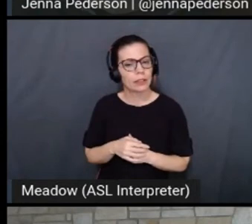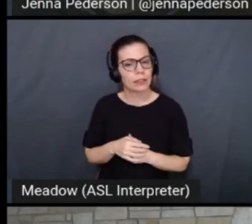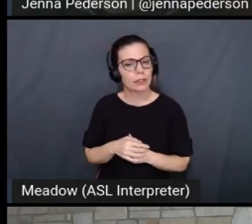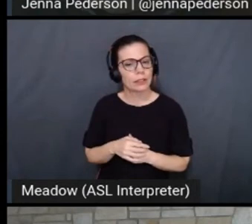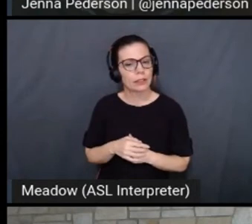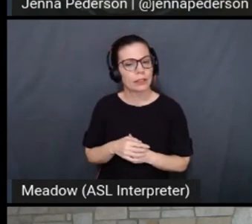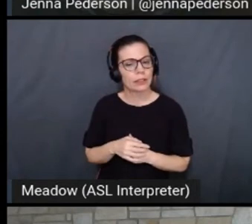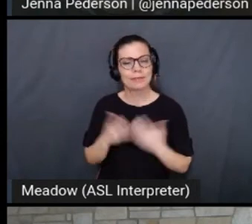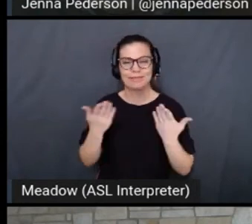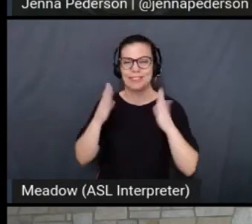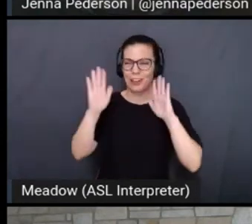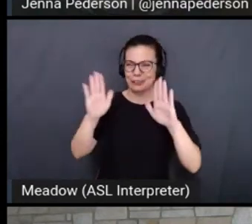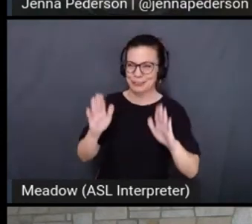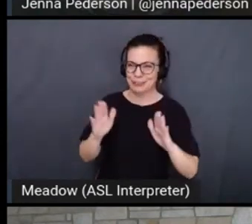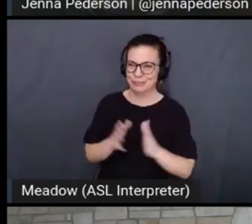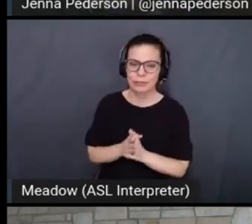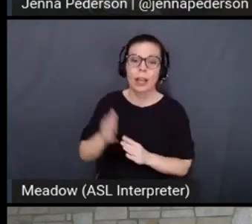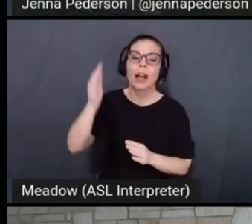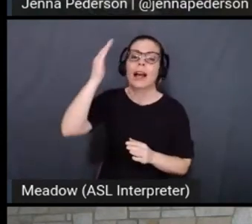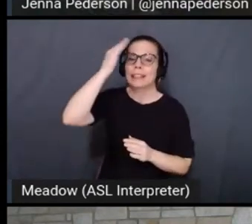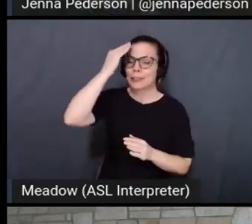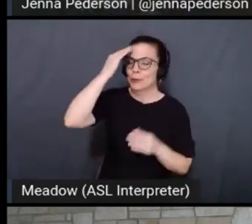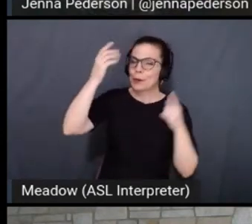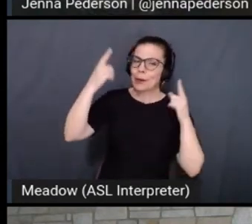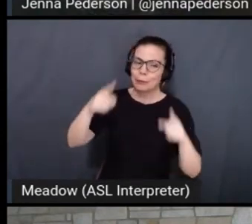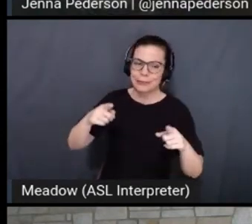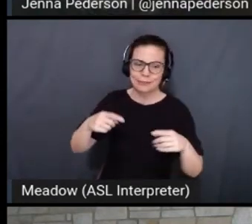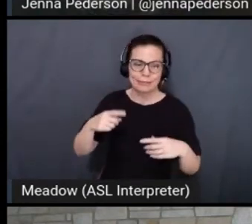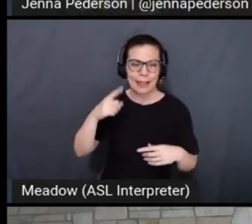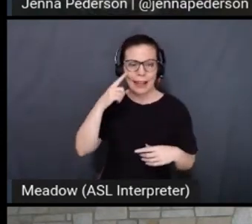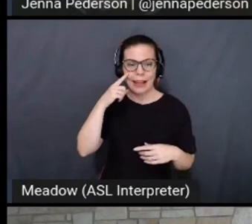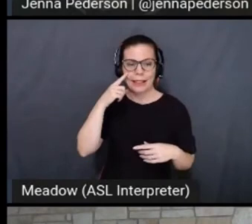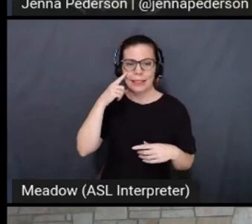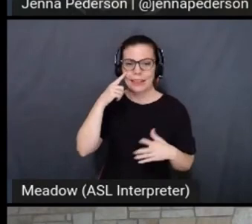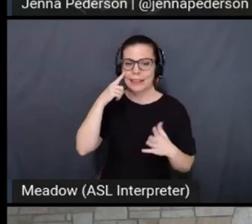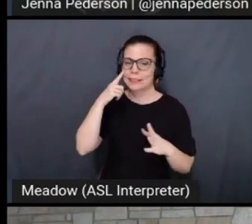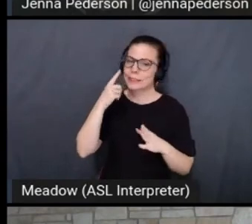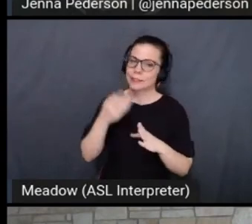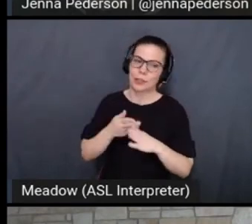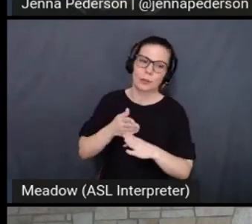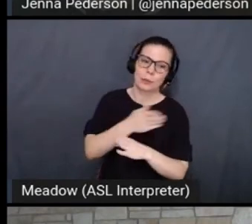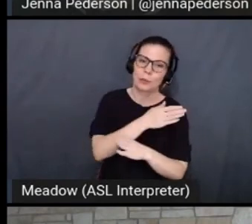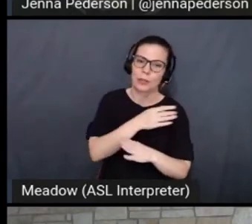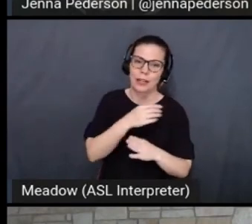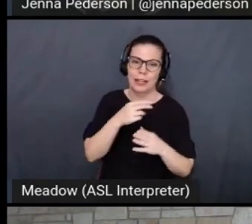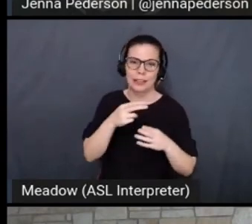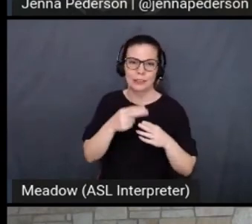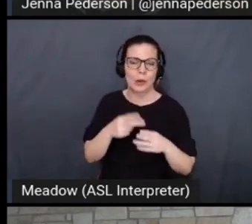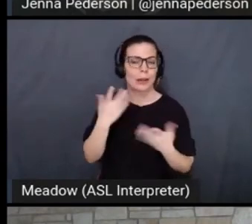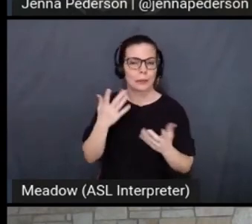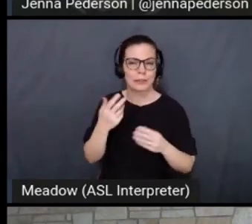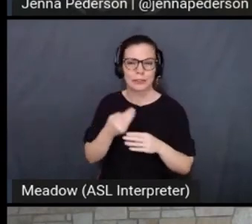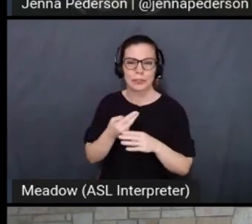Awesome, you know what it was, I think I must have come in between those, I probably was trying to log in with the Object Browser